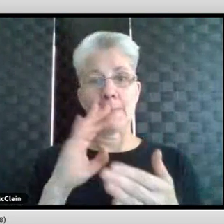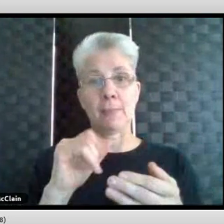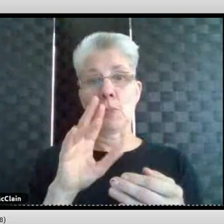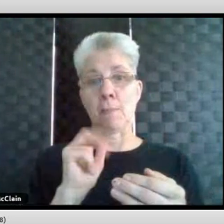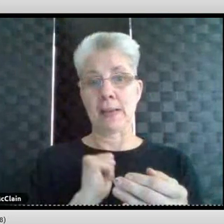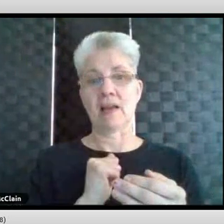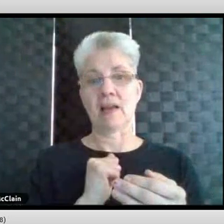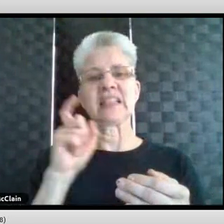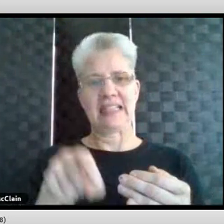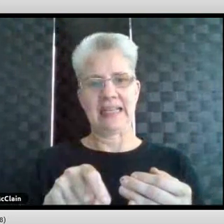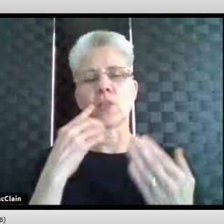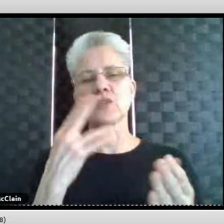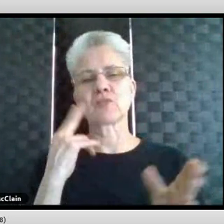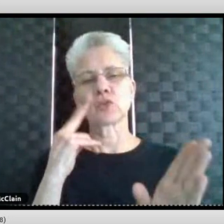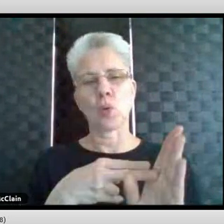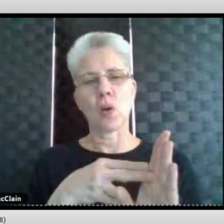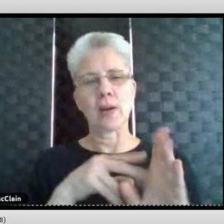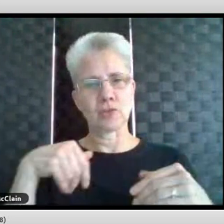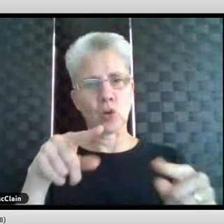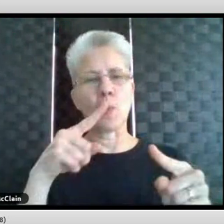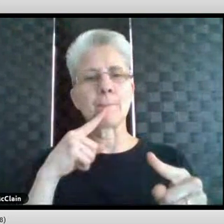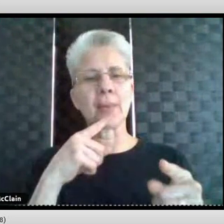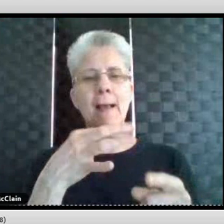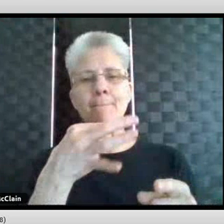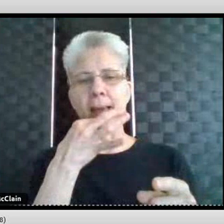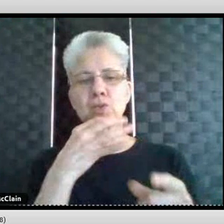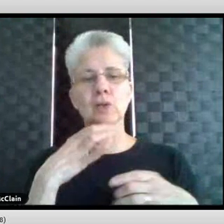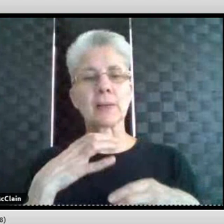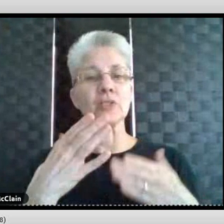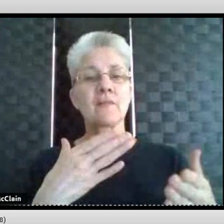So thanks for joining us. Go and be a master at customer service by catching 'em by the tail.